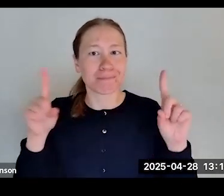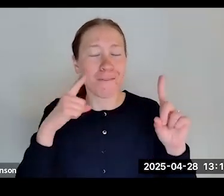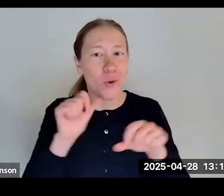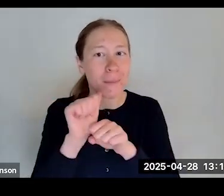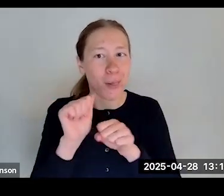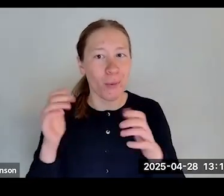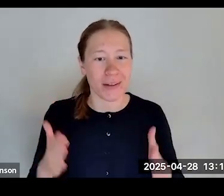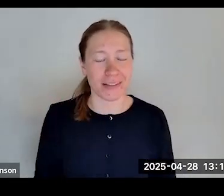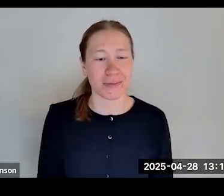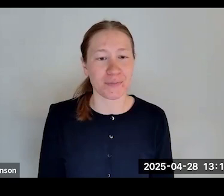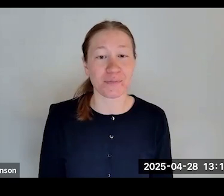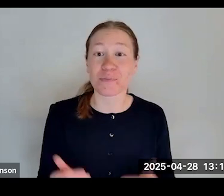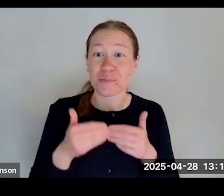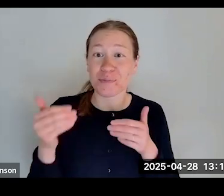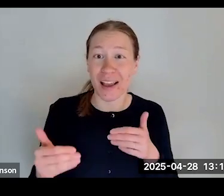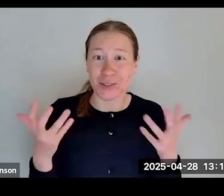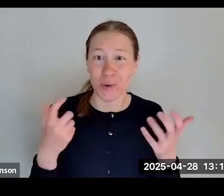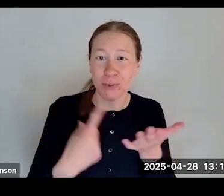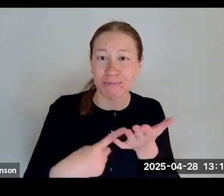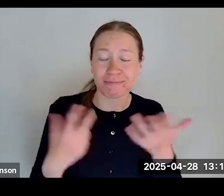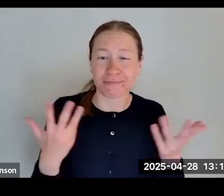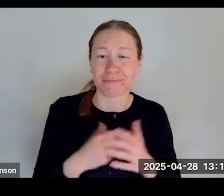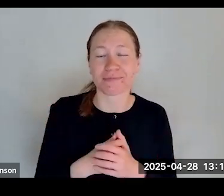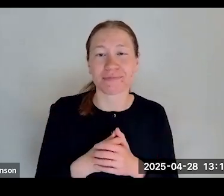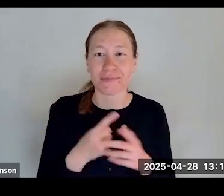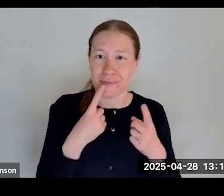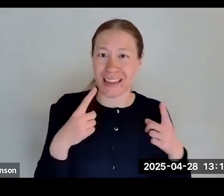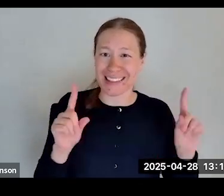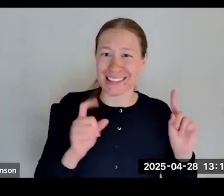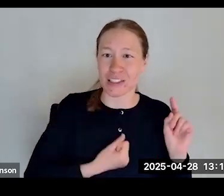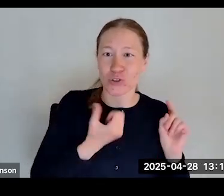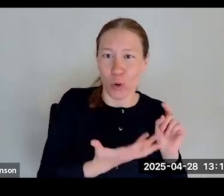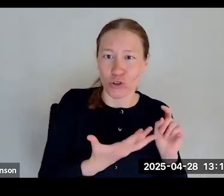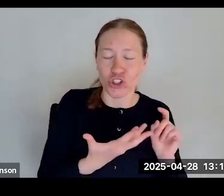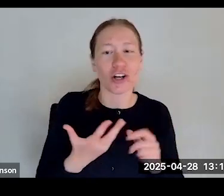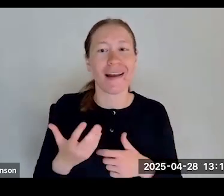The next section I wanna talk about is disclosure and the ability to request accommodations.